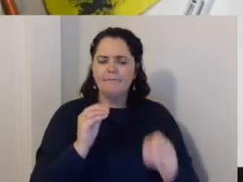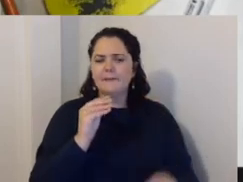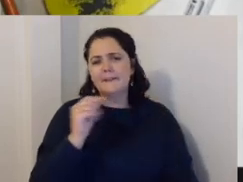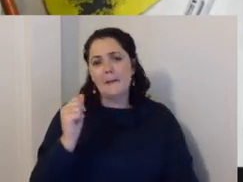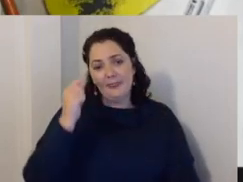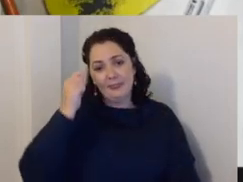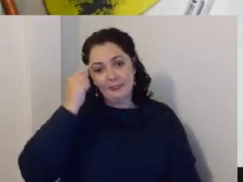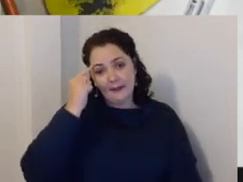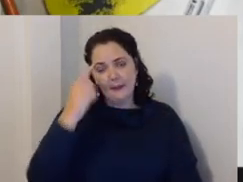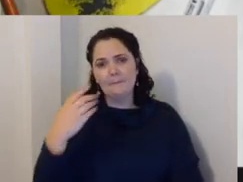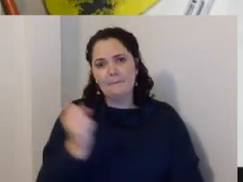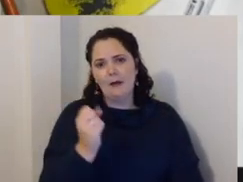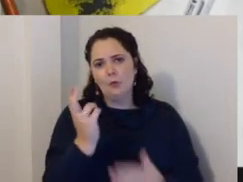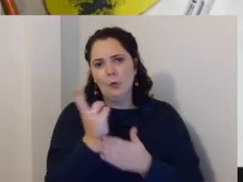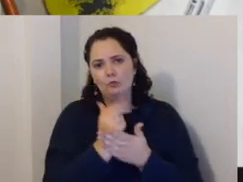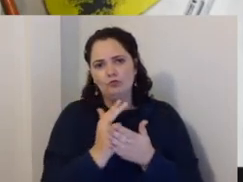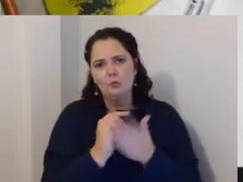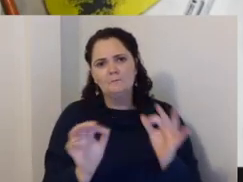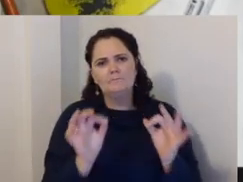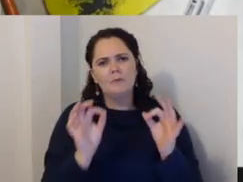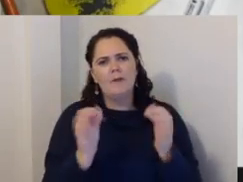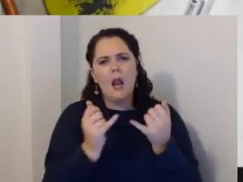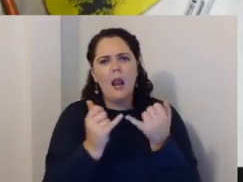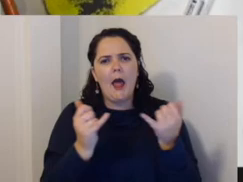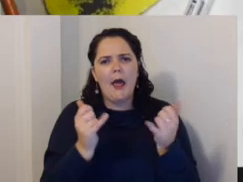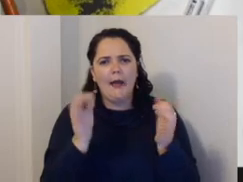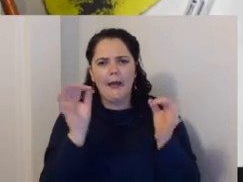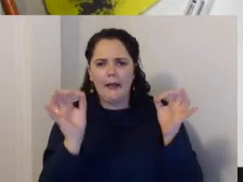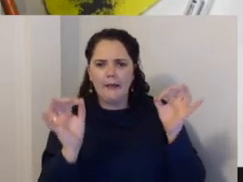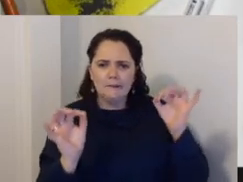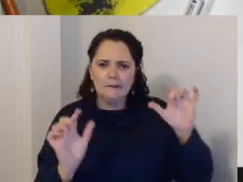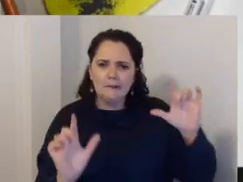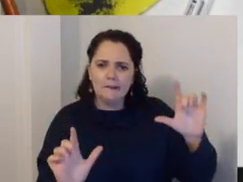it's actually the shape the shape of each one of those lights which creates the shape of each one